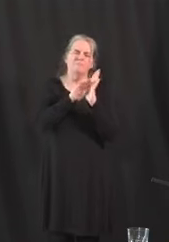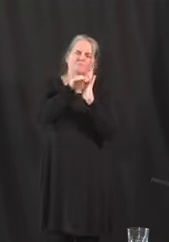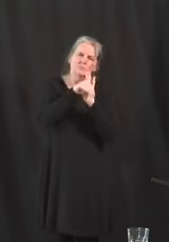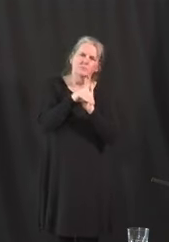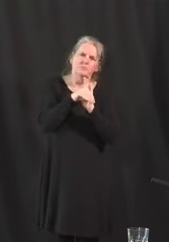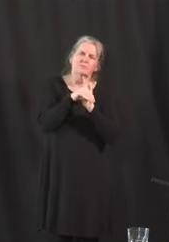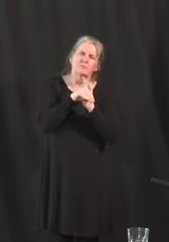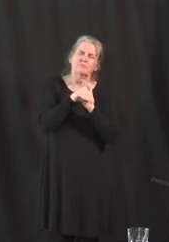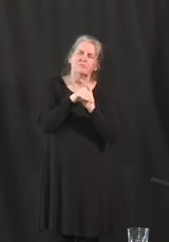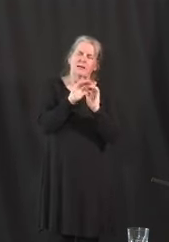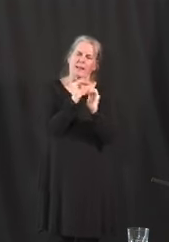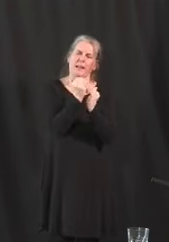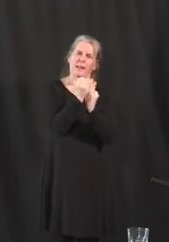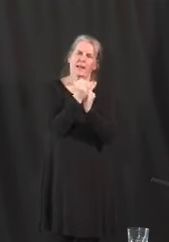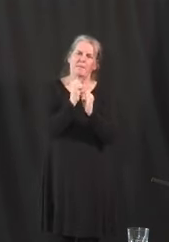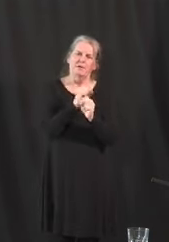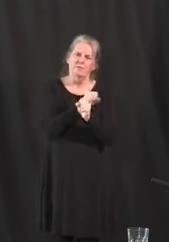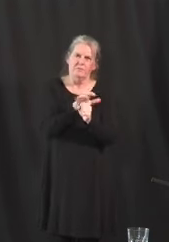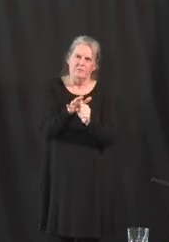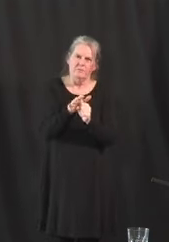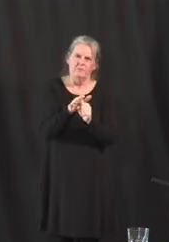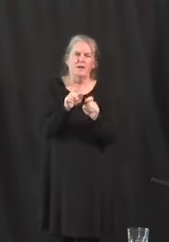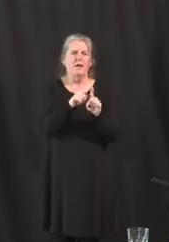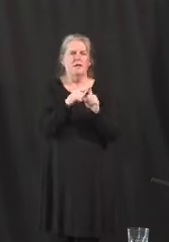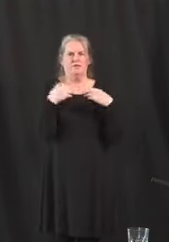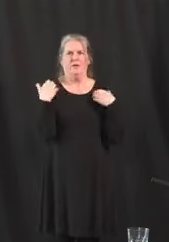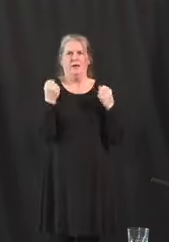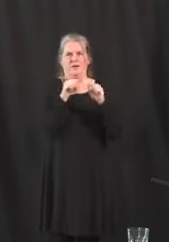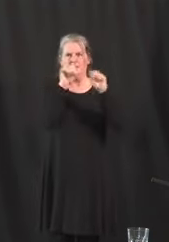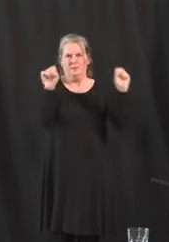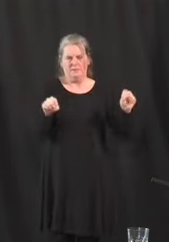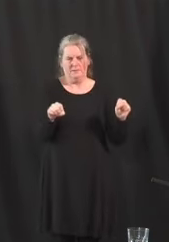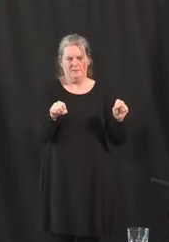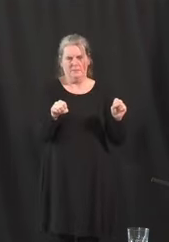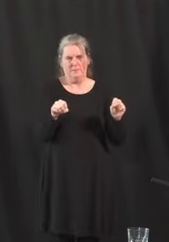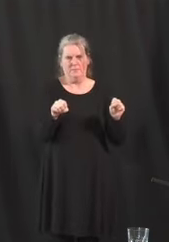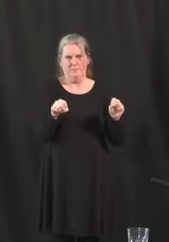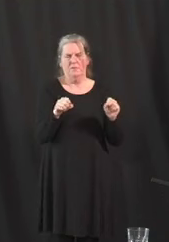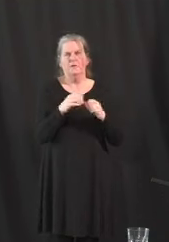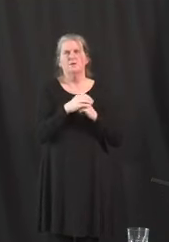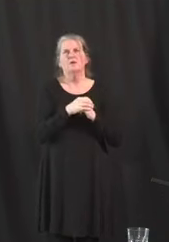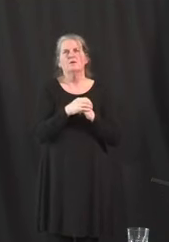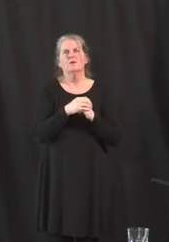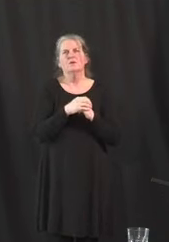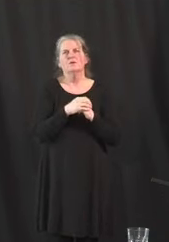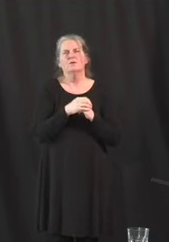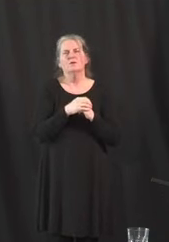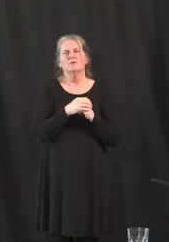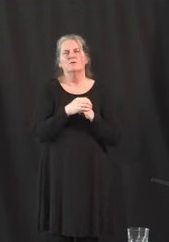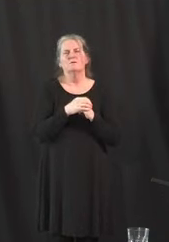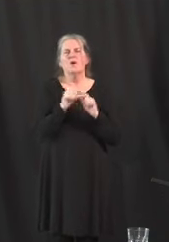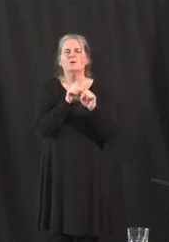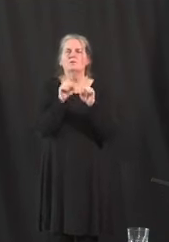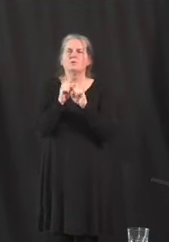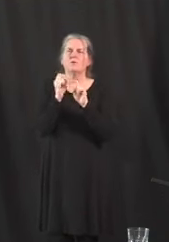LENS TO THAT LONG-TERM -- A LENS IN THE LONG-TERM THAT INCLUDES AS WELL OUR ECONOMIC CONSIDERATIONS.